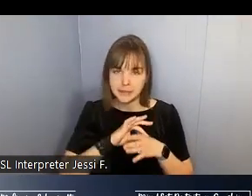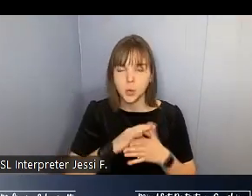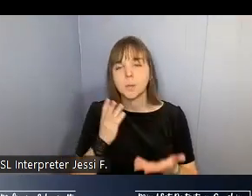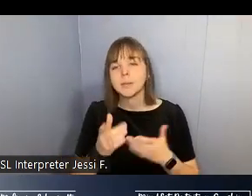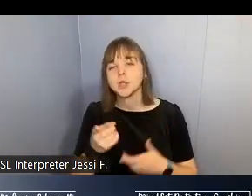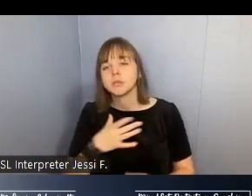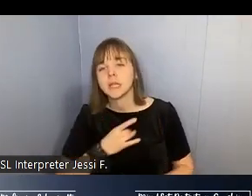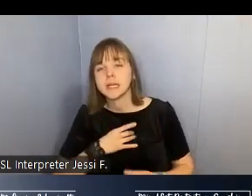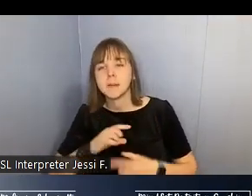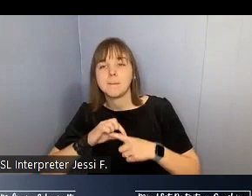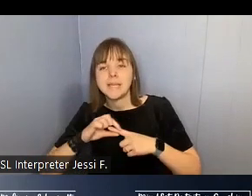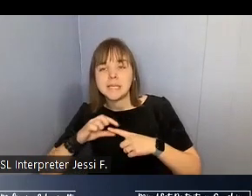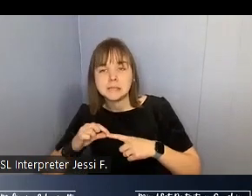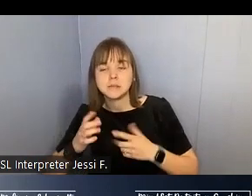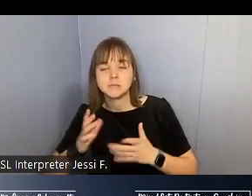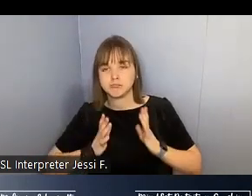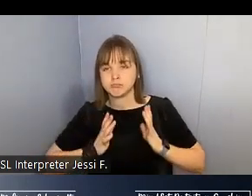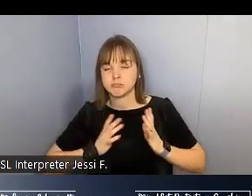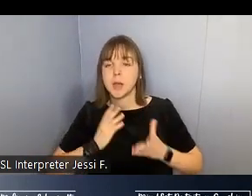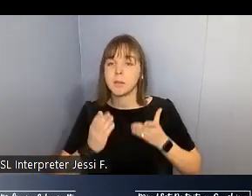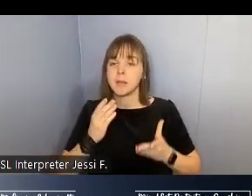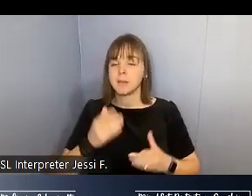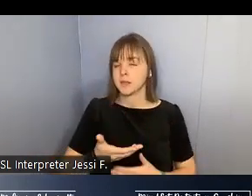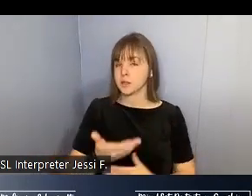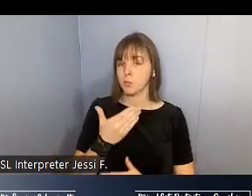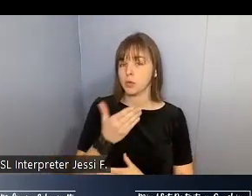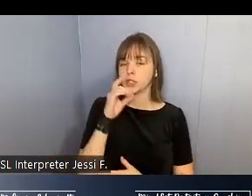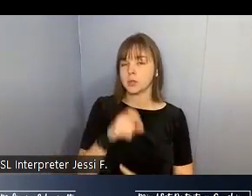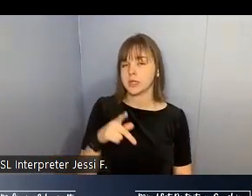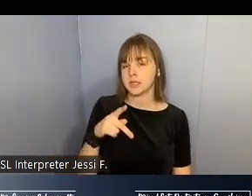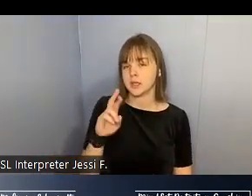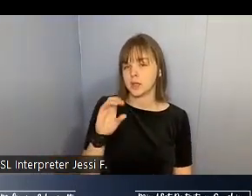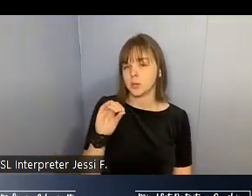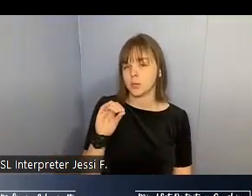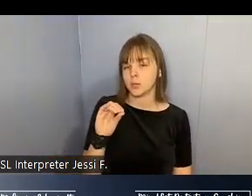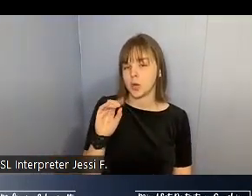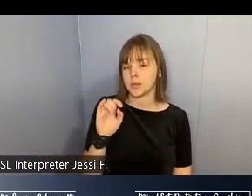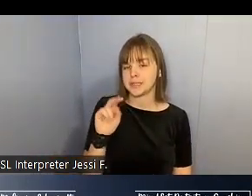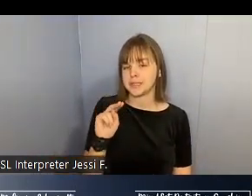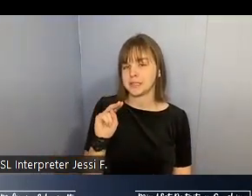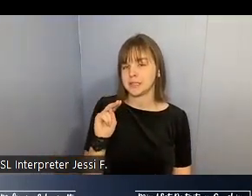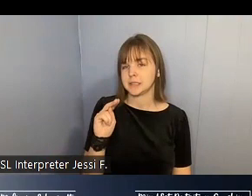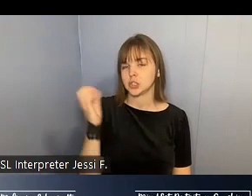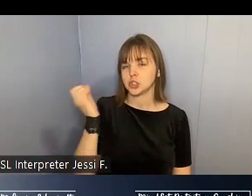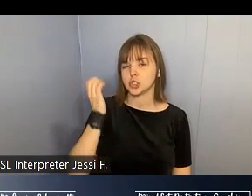Maybe it's even a protein shake for breakfast. One of my clients really lives by protein shakes for breakfast, and it serves her well.